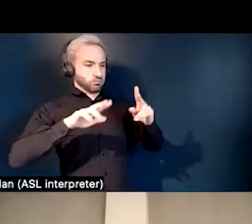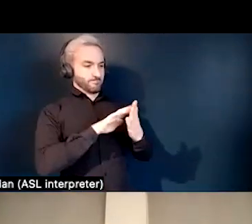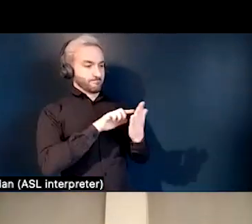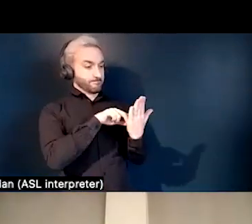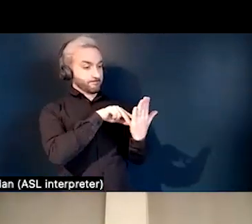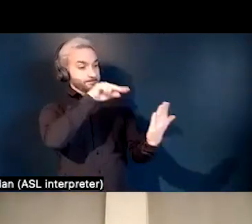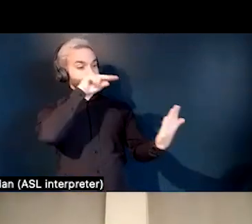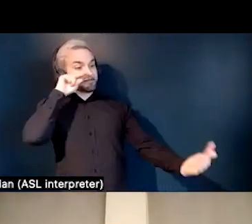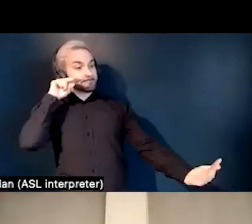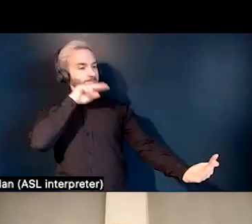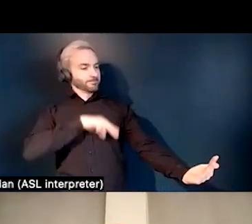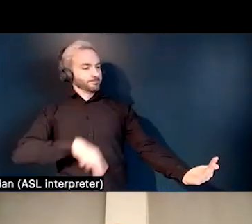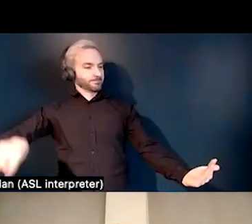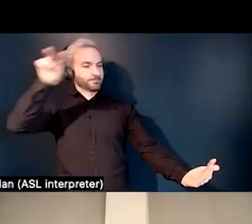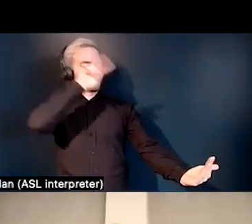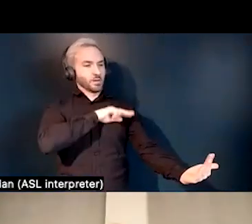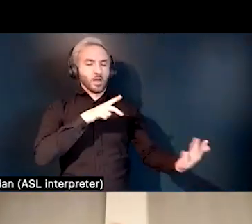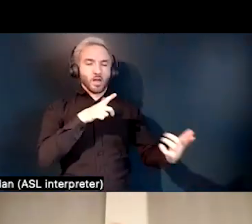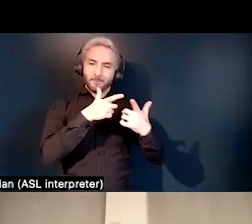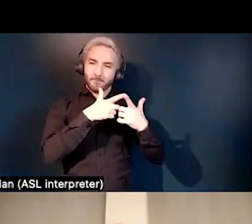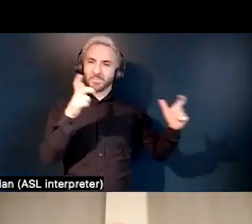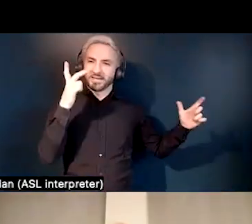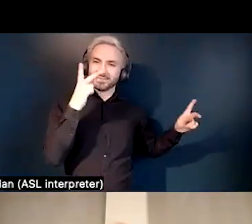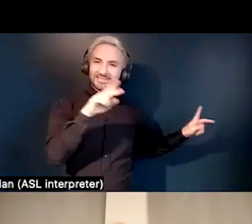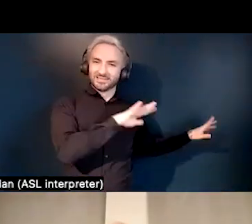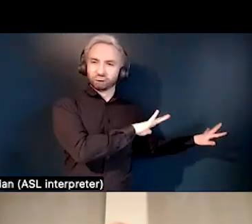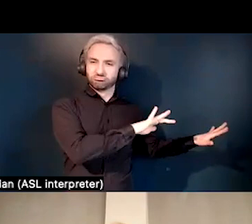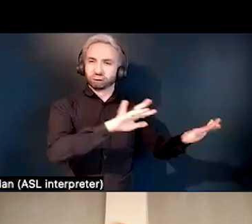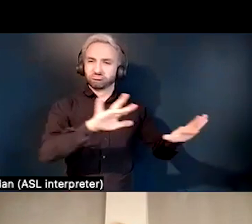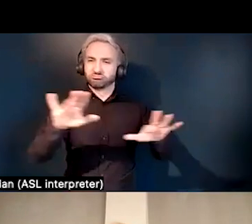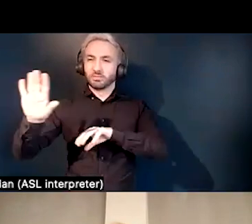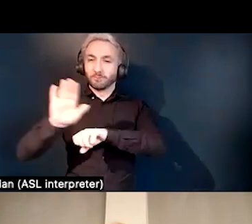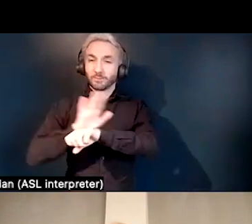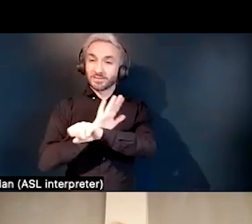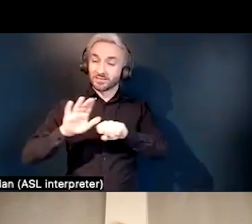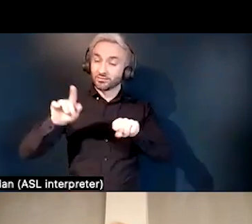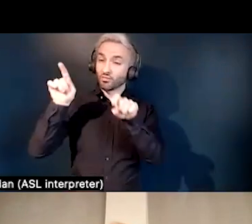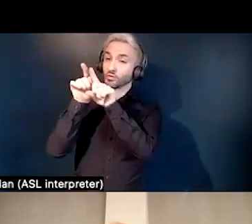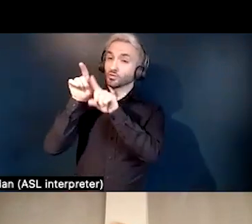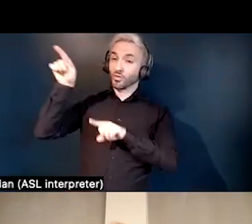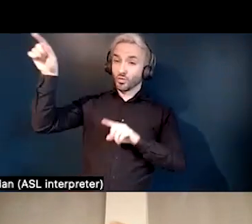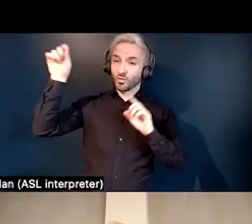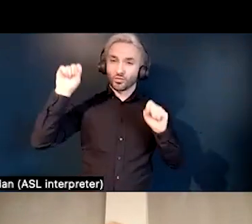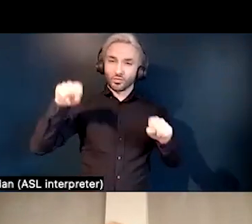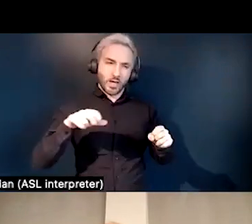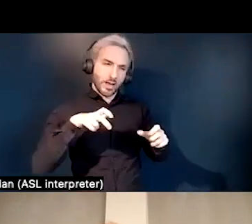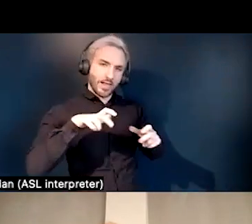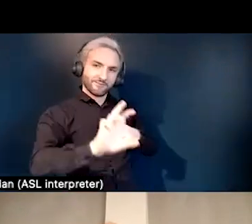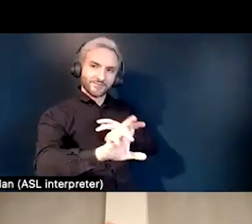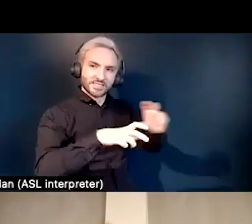at a bigger part of the business, but it also has the ability to invest in systems and data